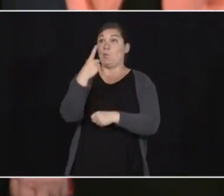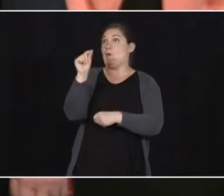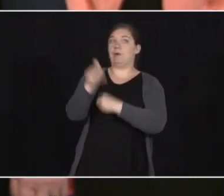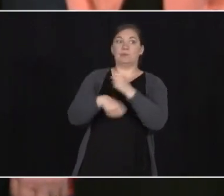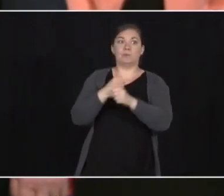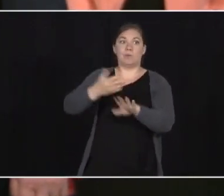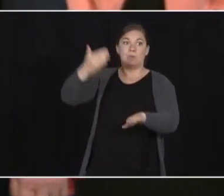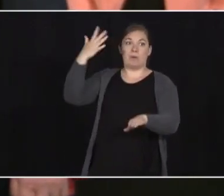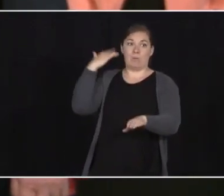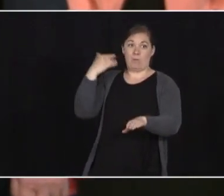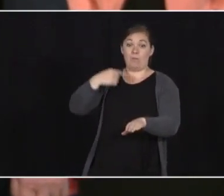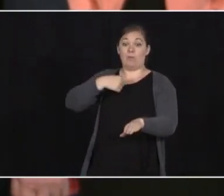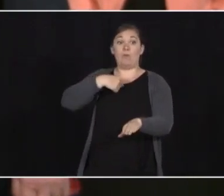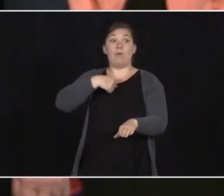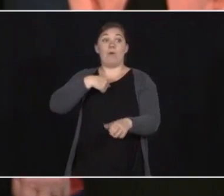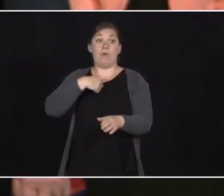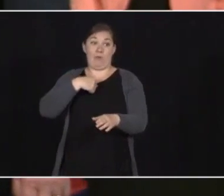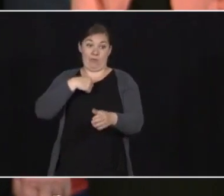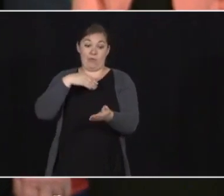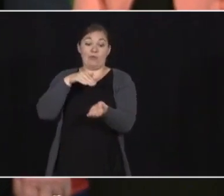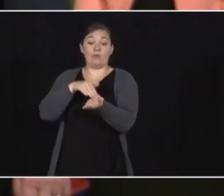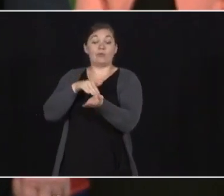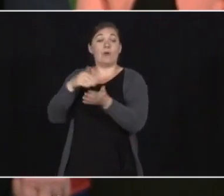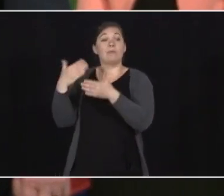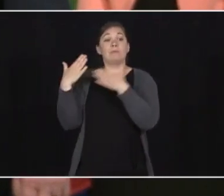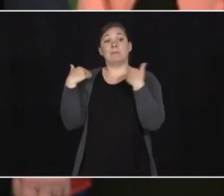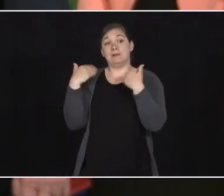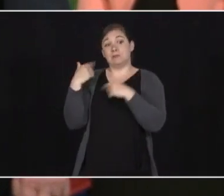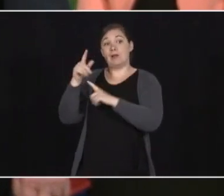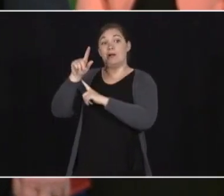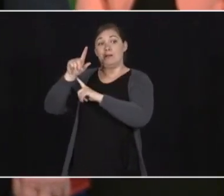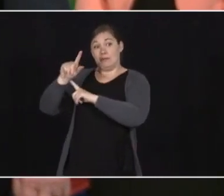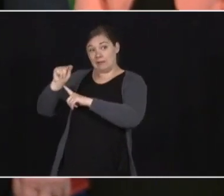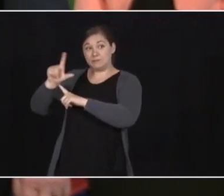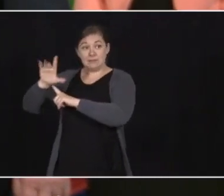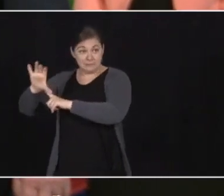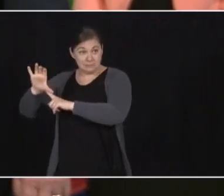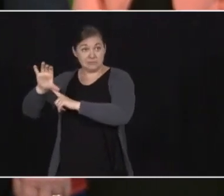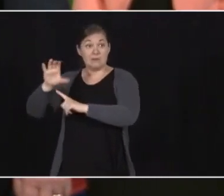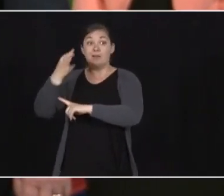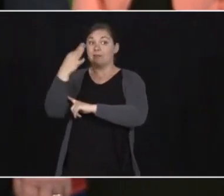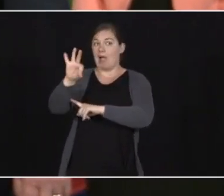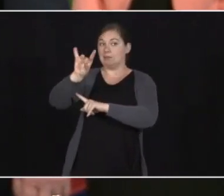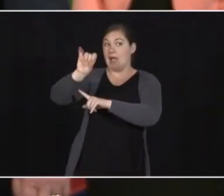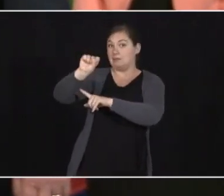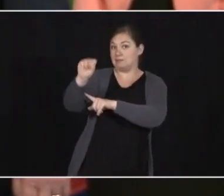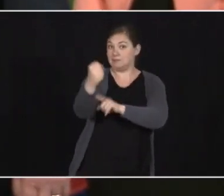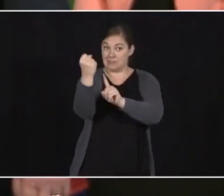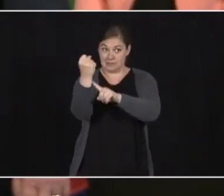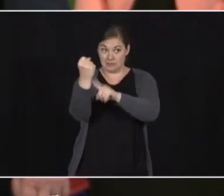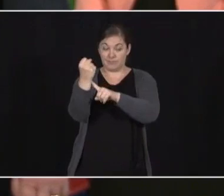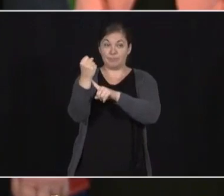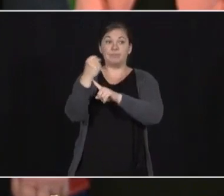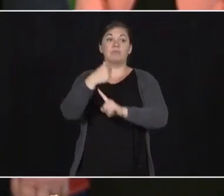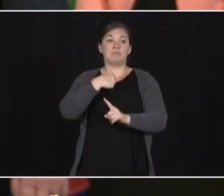Going back 15 and 20 years. I started out as if in -- as a physician in the 1980's. In long-term care.